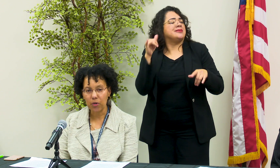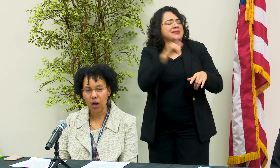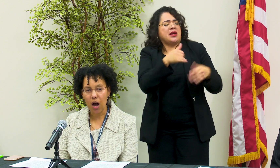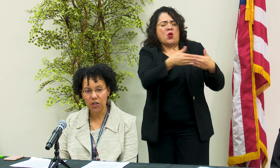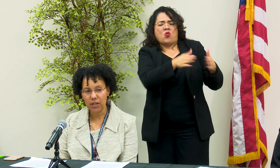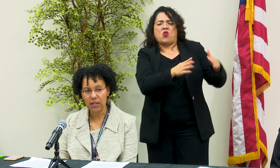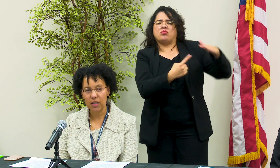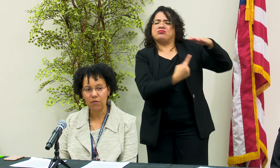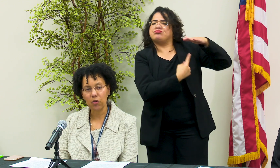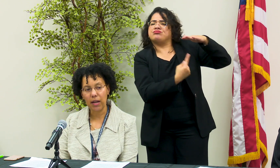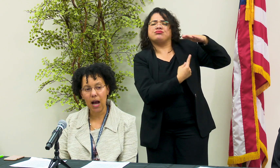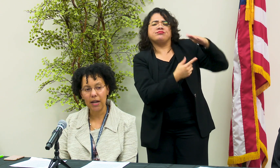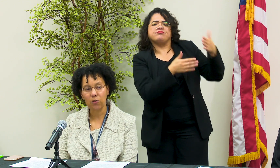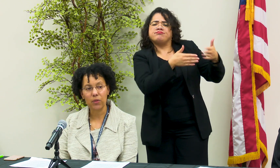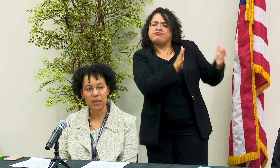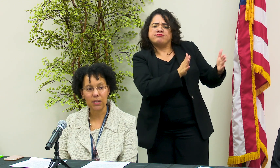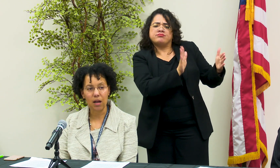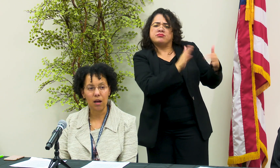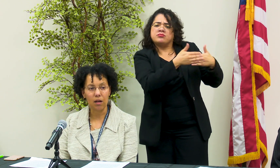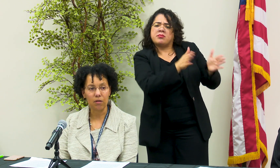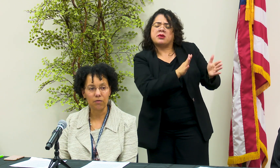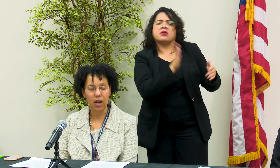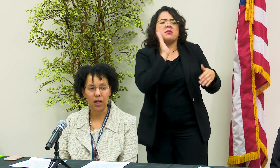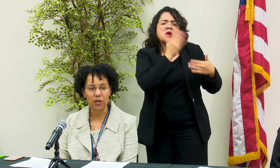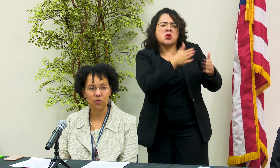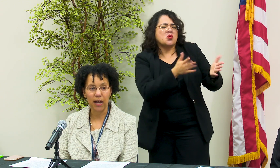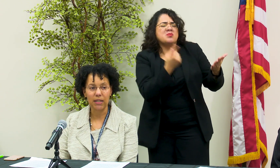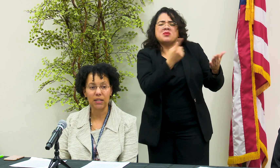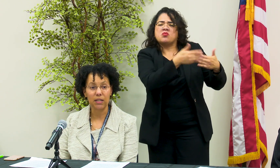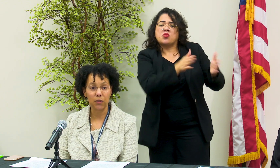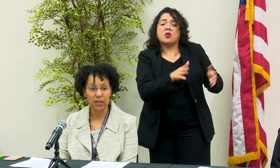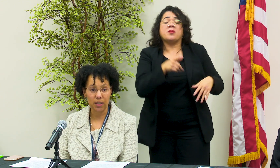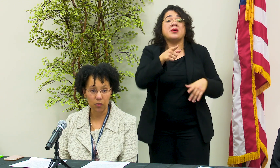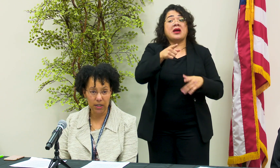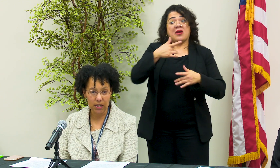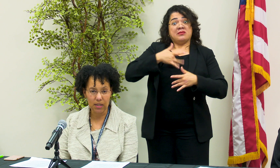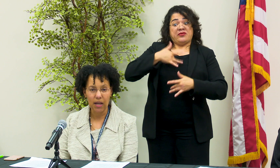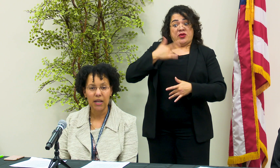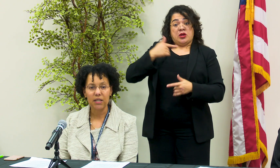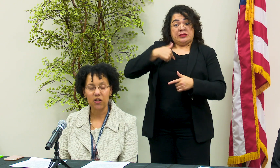precautions if you're at higher risk of contracting serious illness such as